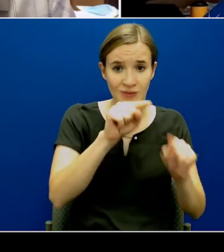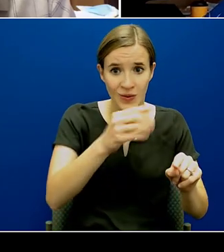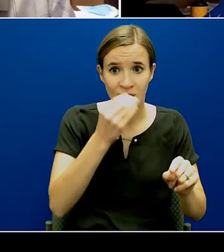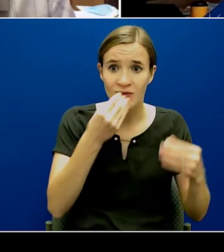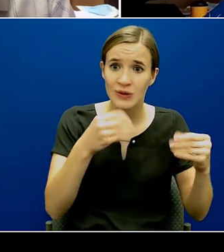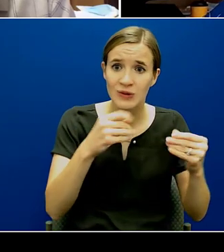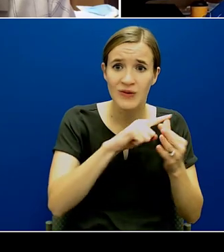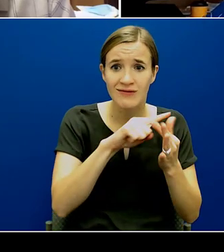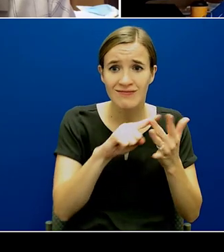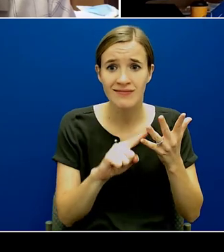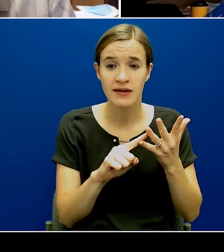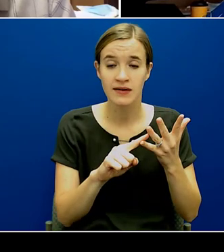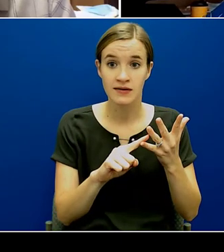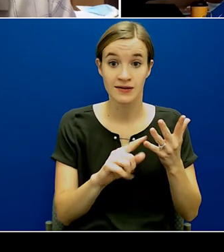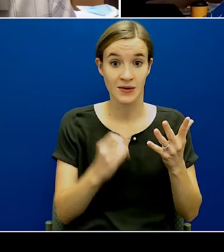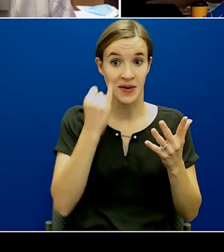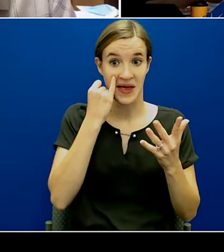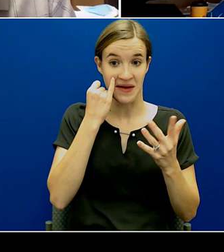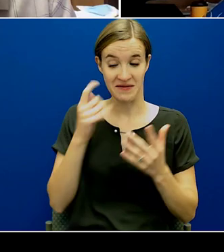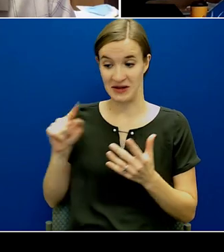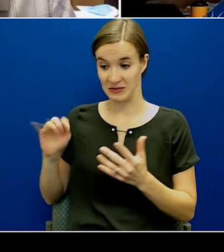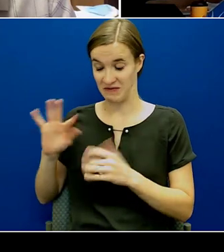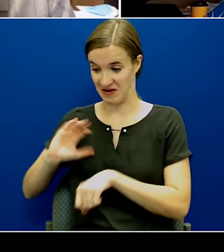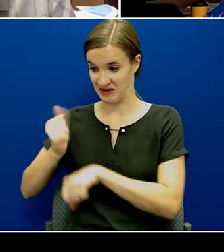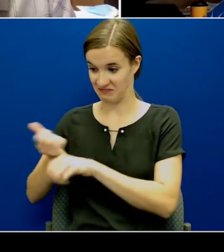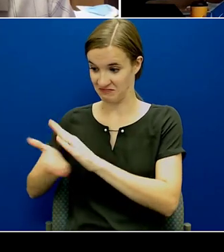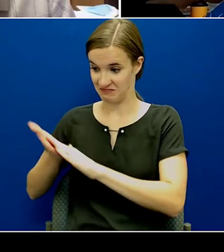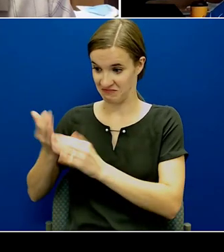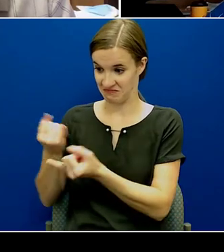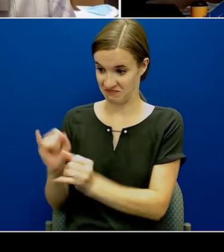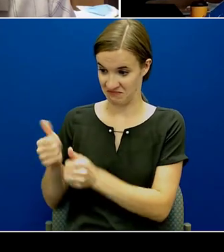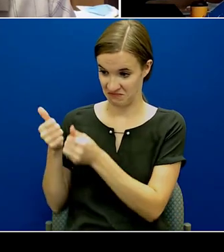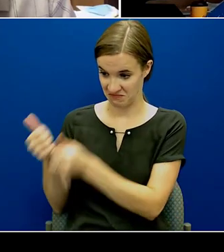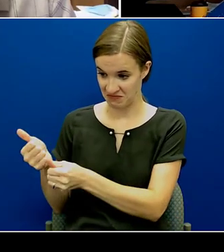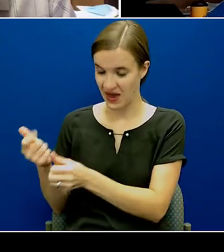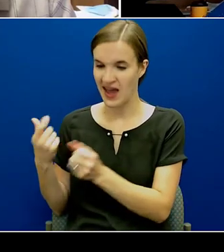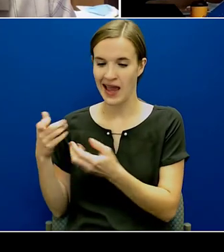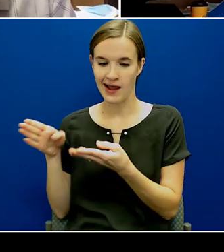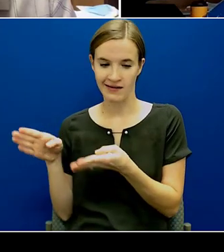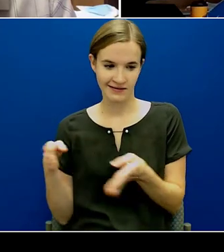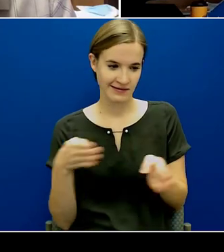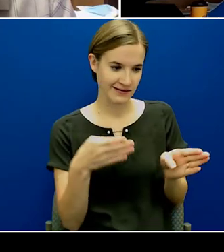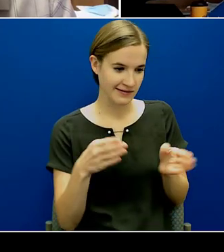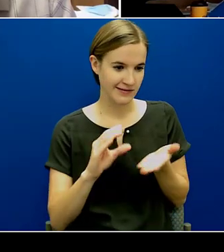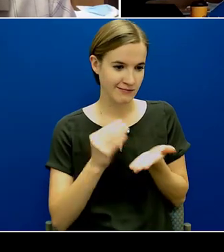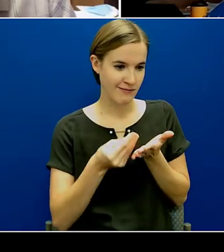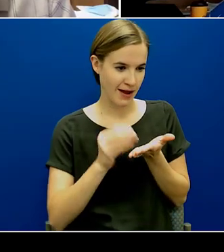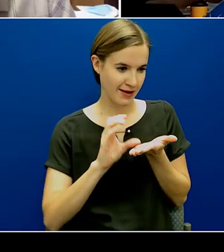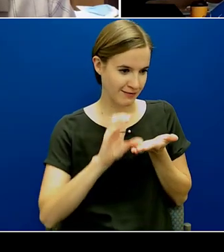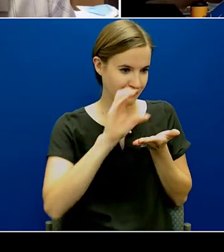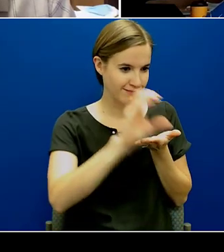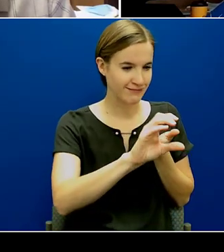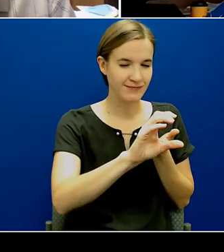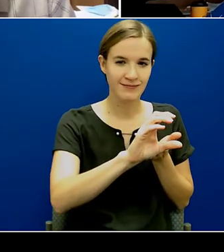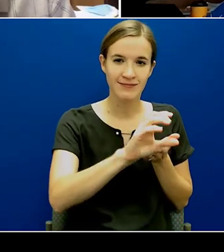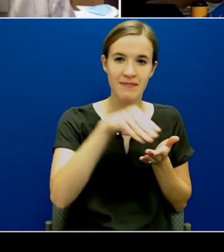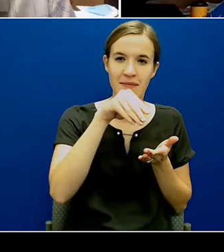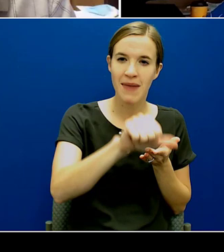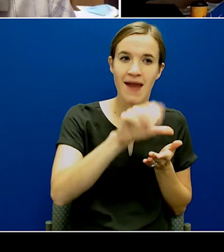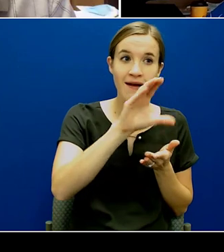gets their status changed. And so things will just keep going and, and hopefully, you know,